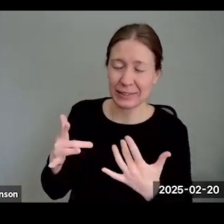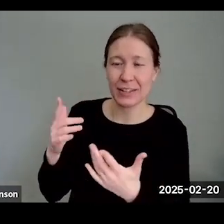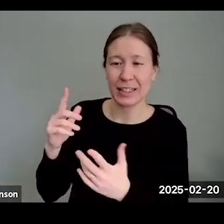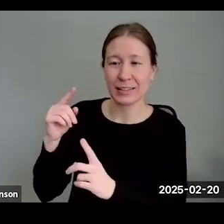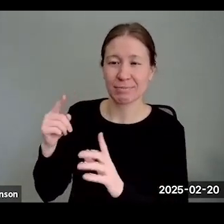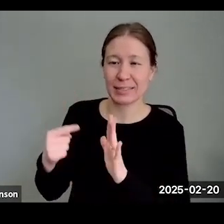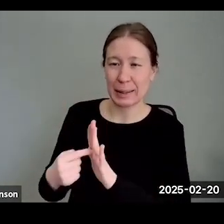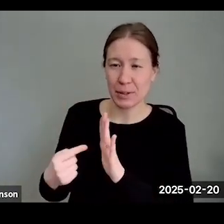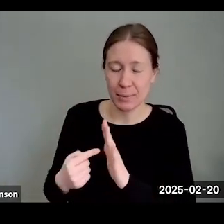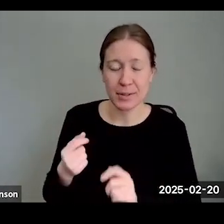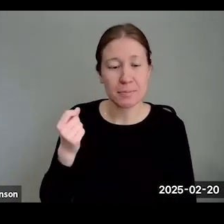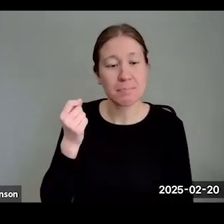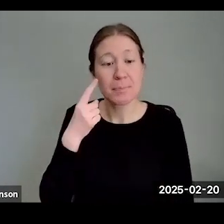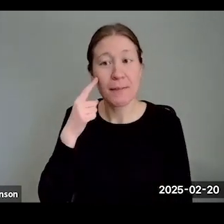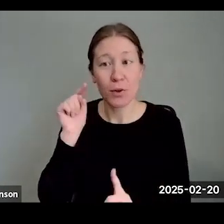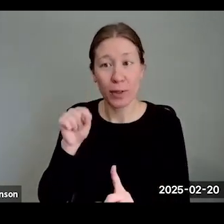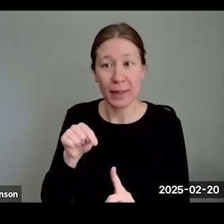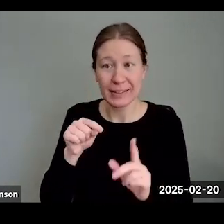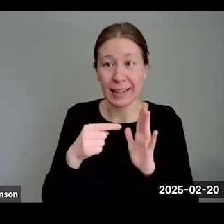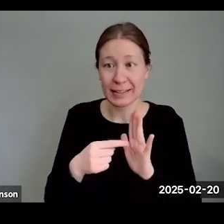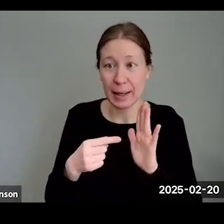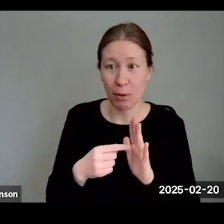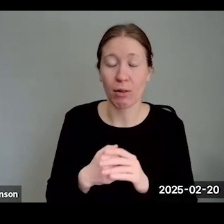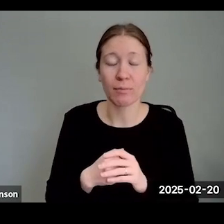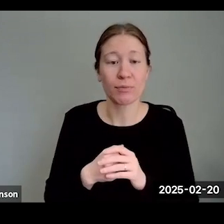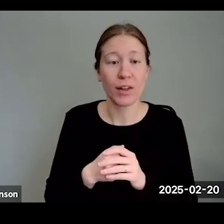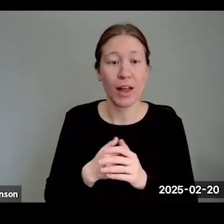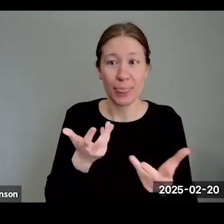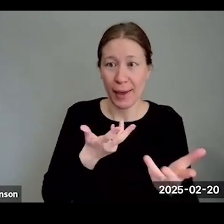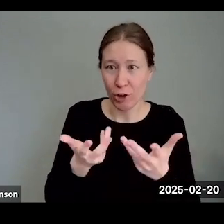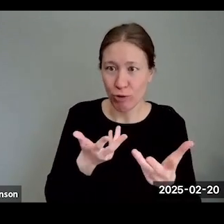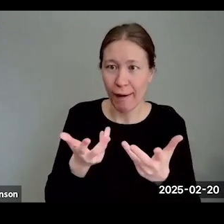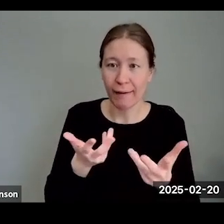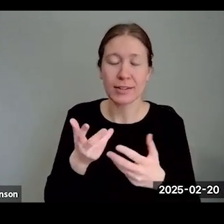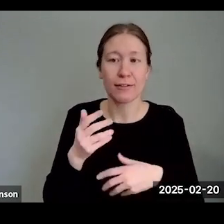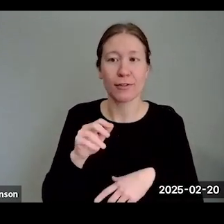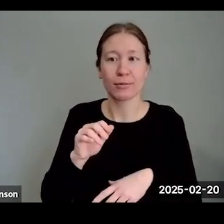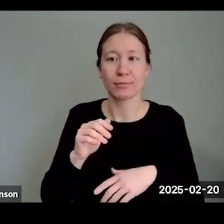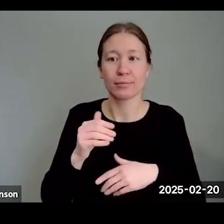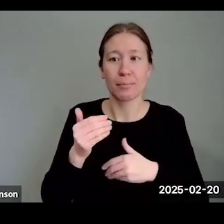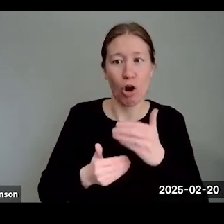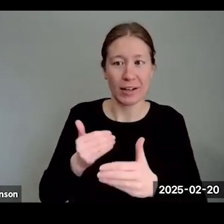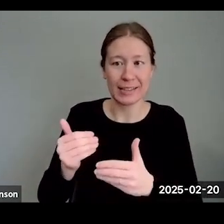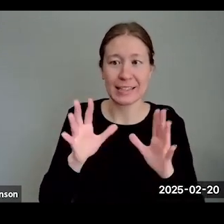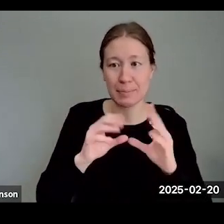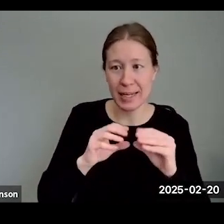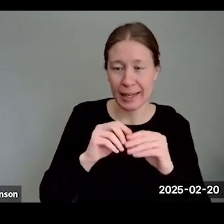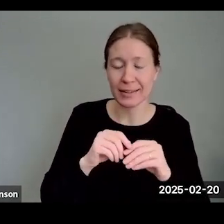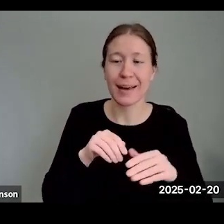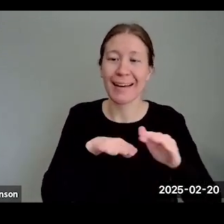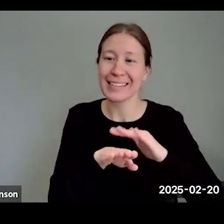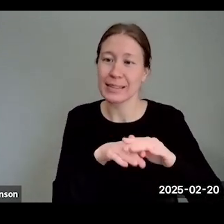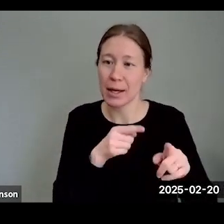So for this example, during the interactive process meetings, the accessibility specialist explained the limitations